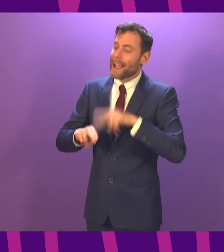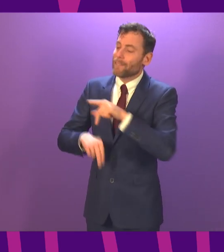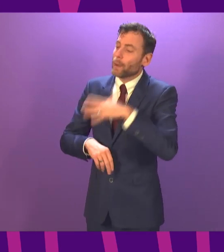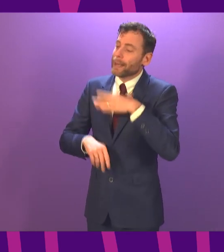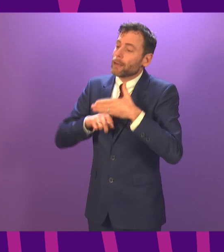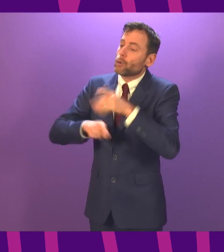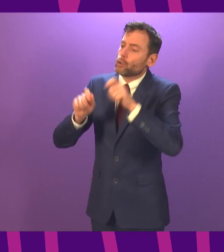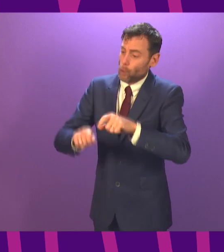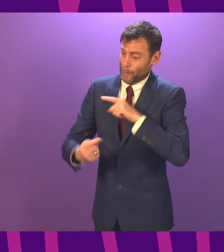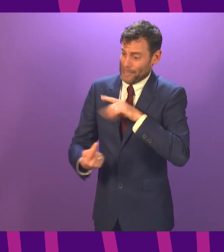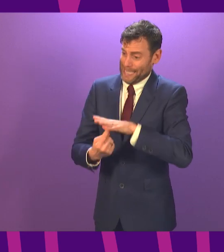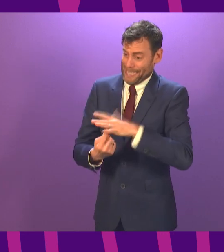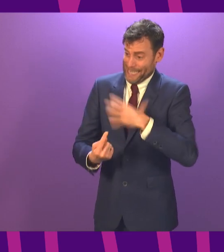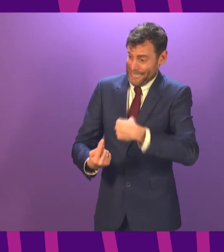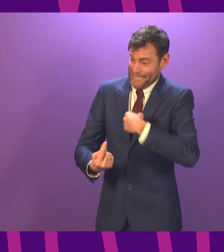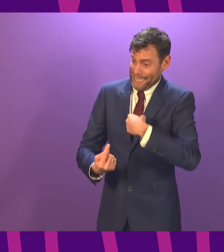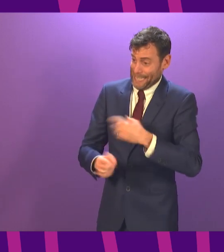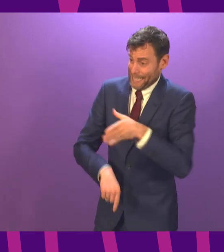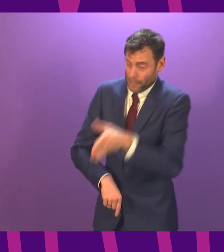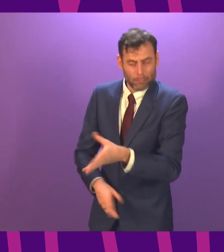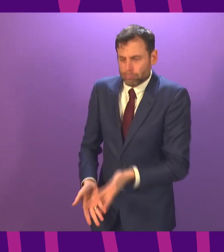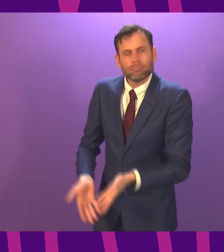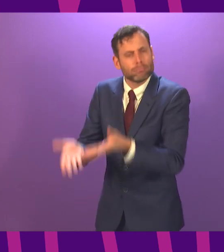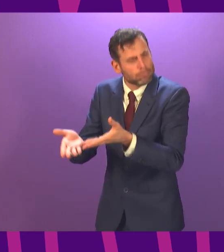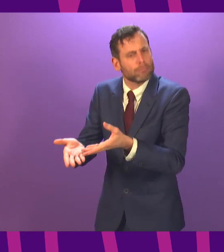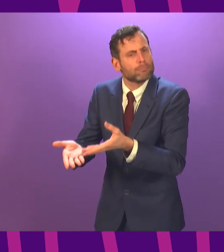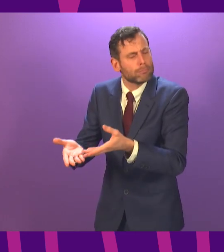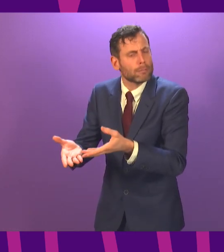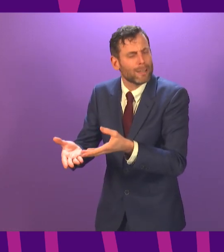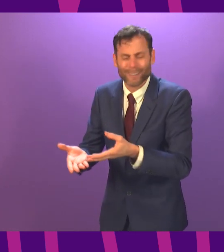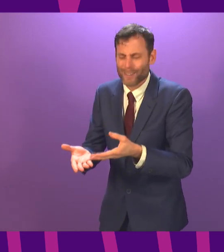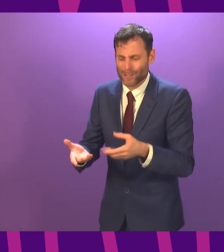of travelling for essential purposes. Anybody who has listened, as I am sure many of us